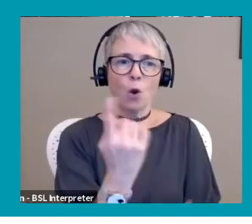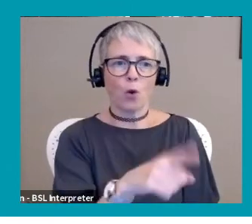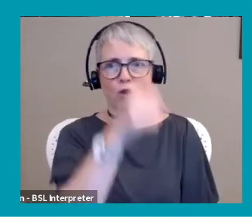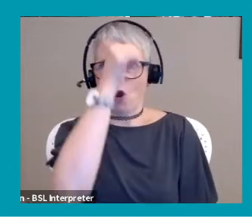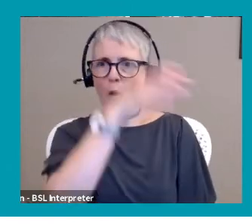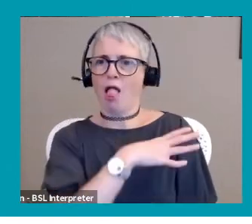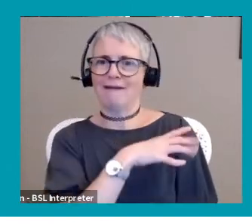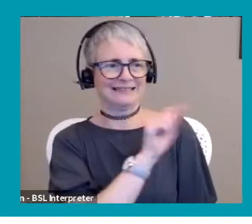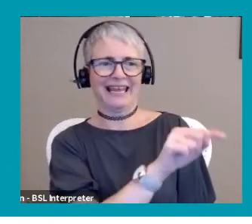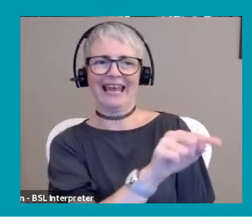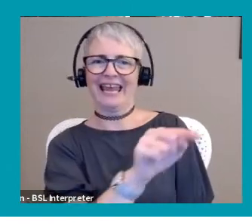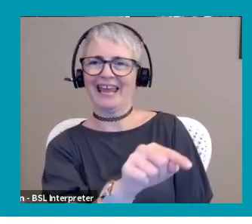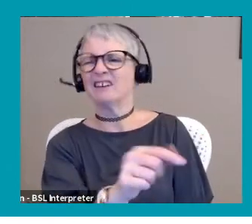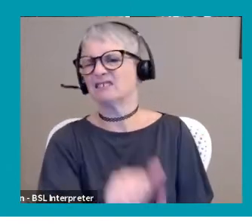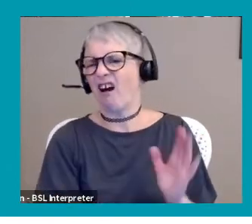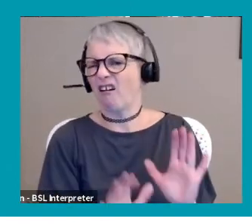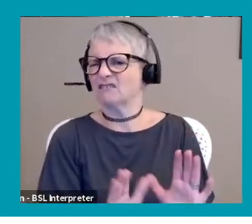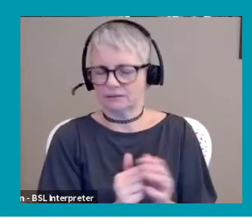an opportunity for you to download all of your telephone